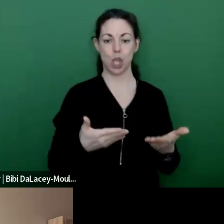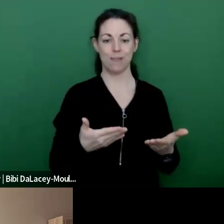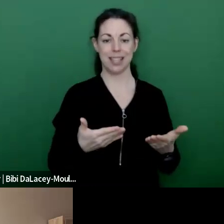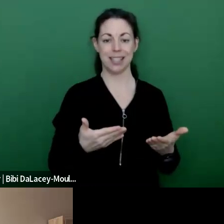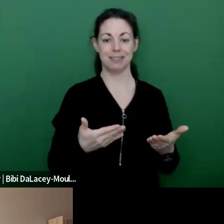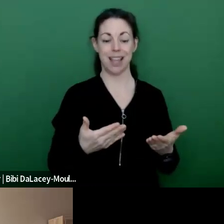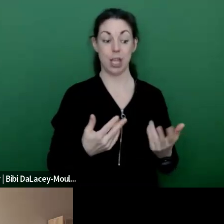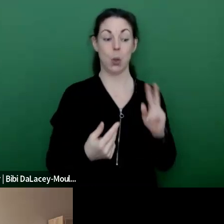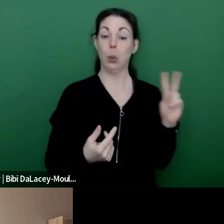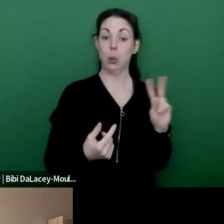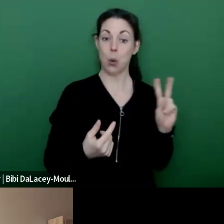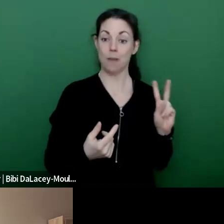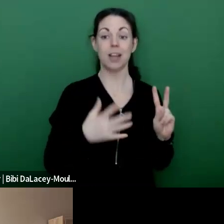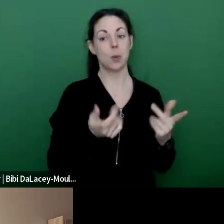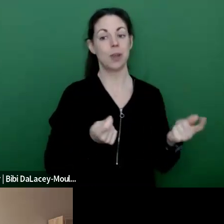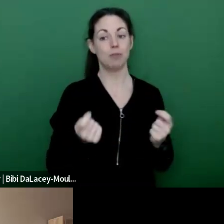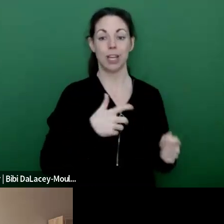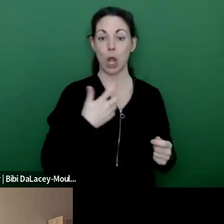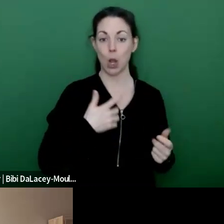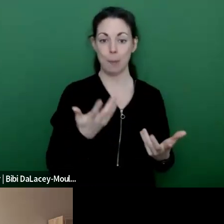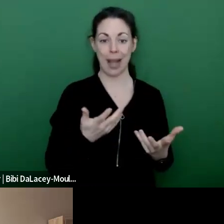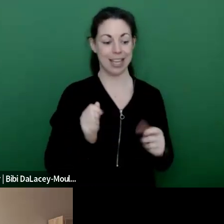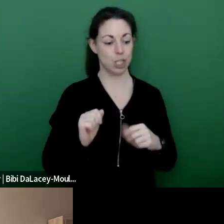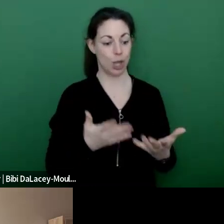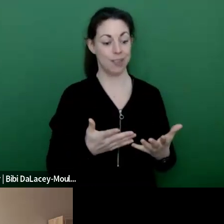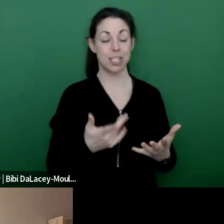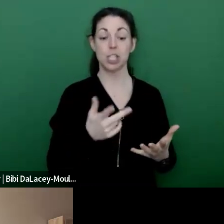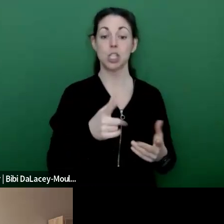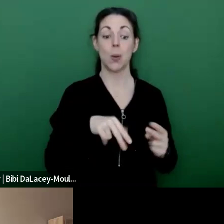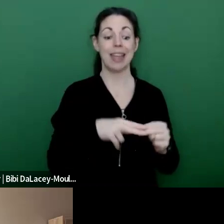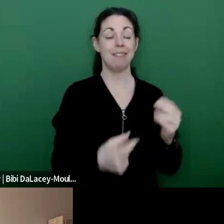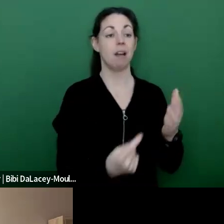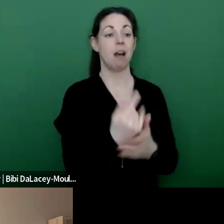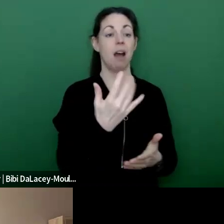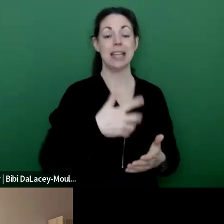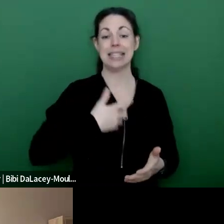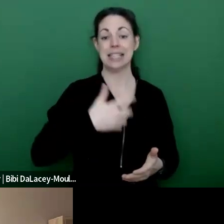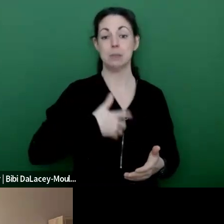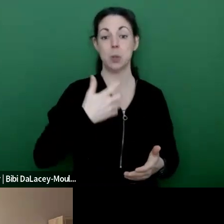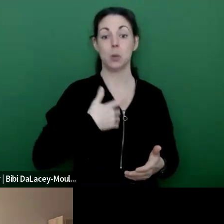but we do also look at disputes when people have complained, when there's been sometimes a whistleblowing letter,